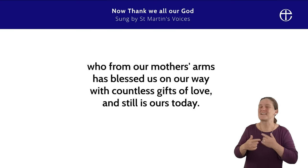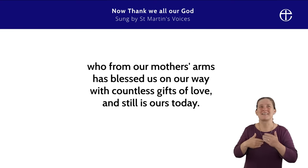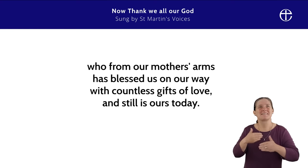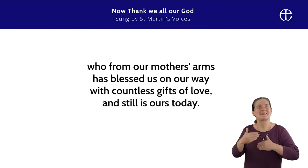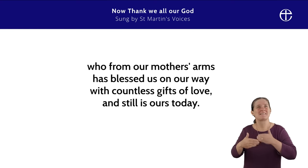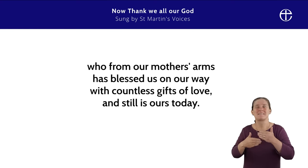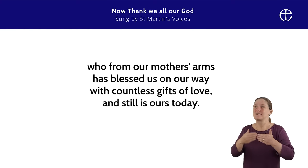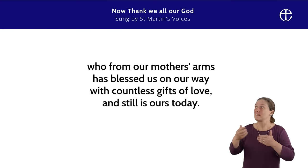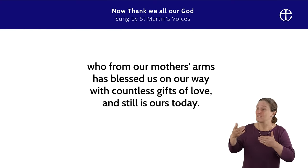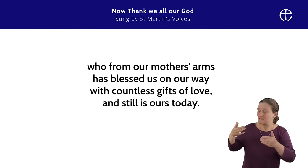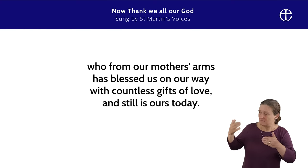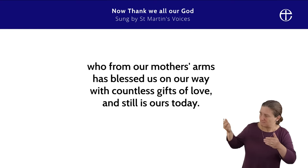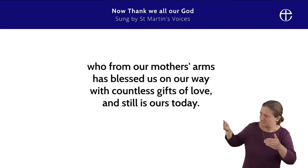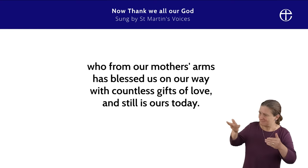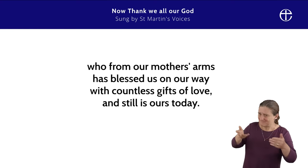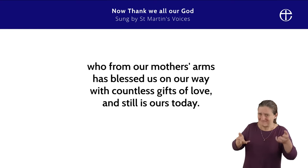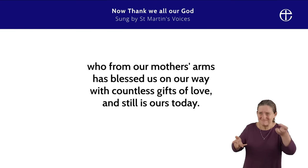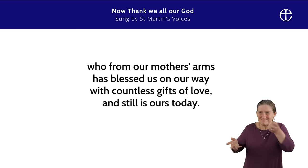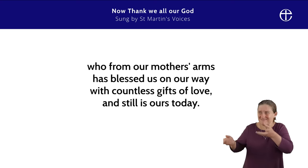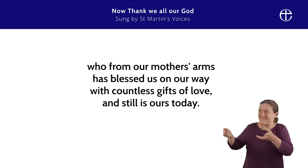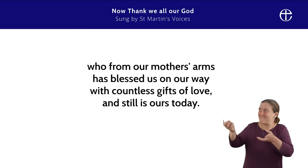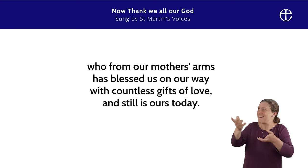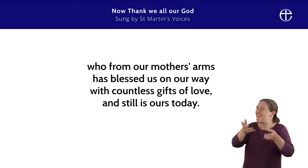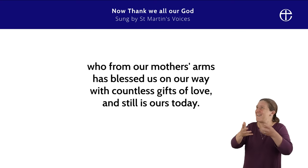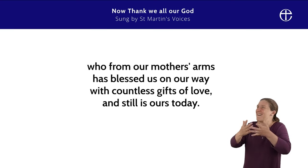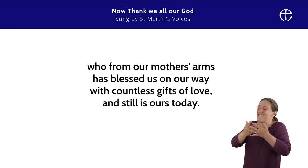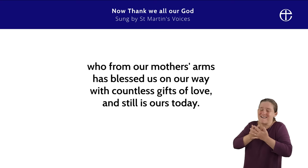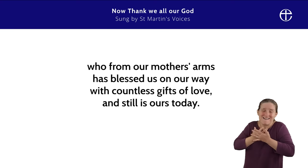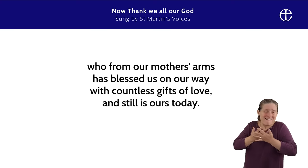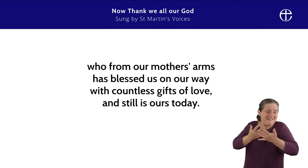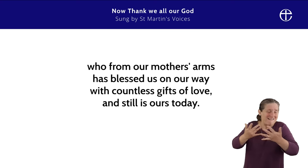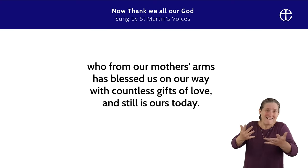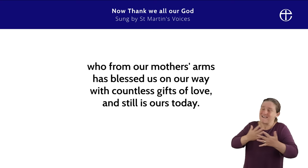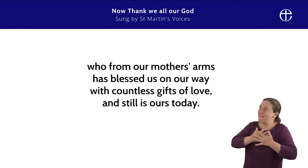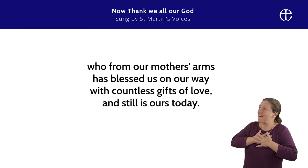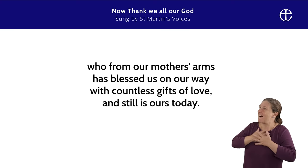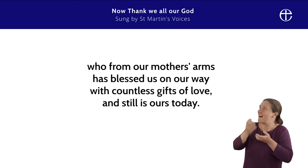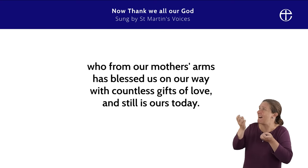With countless gifts of love